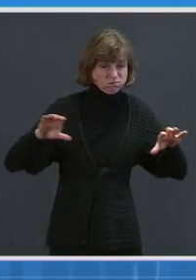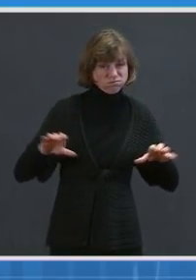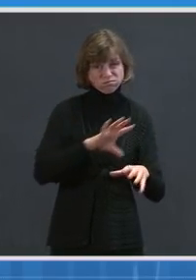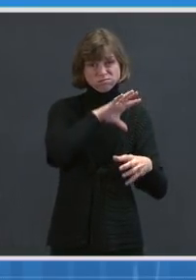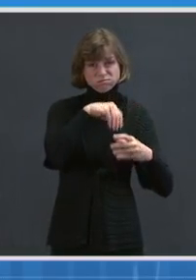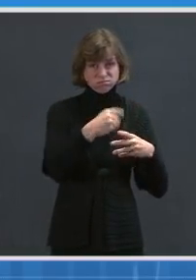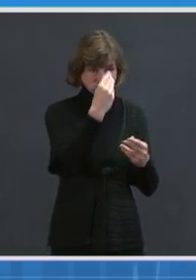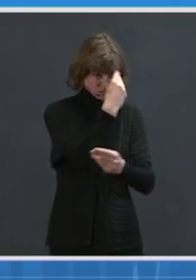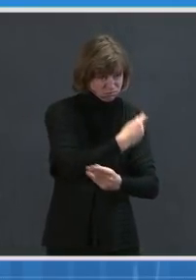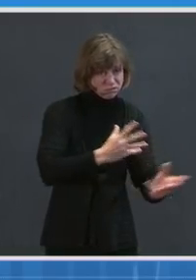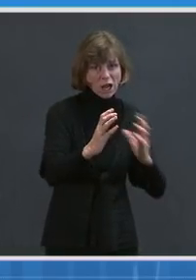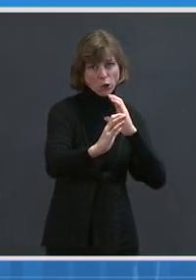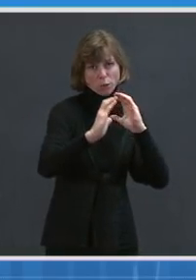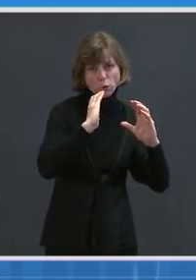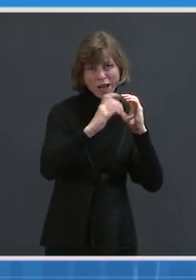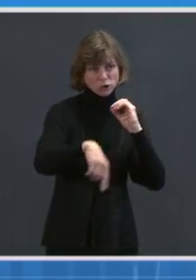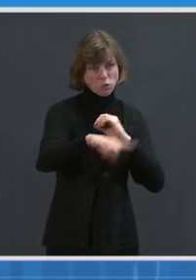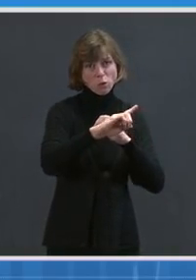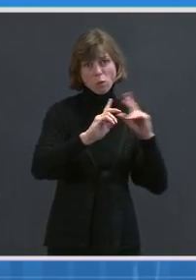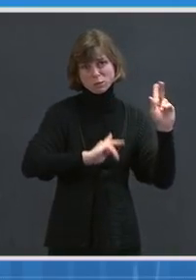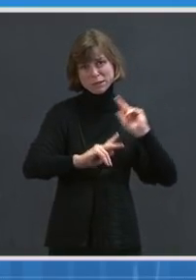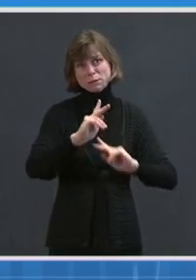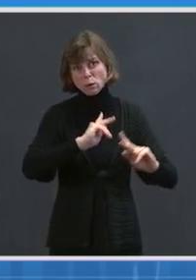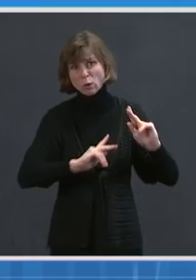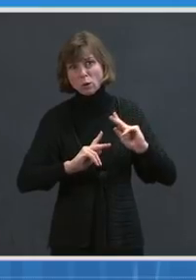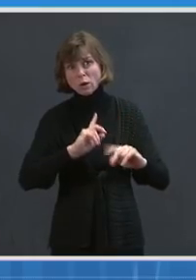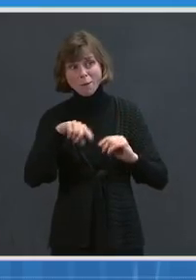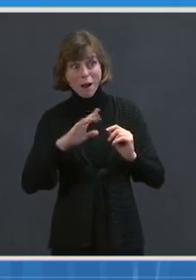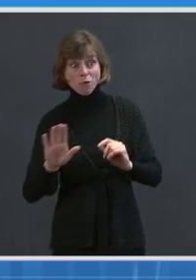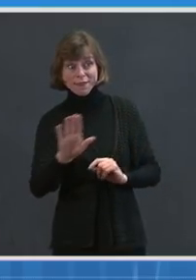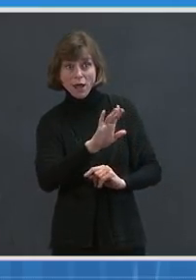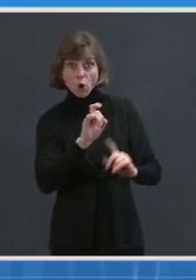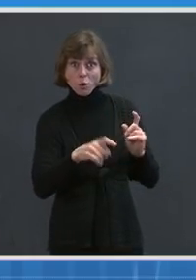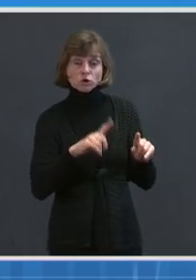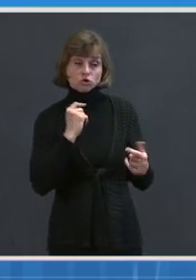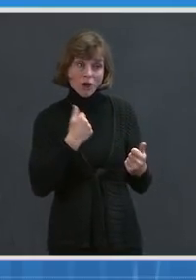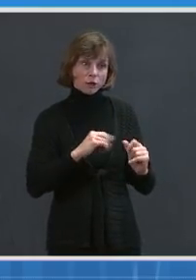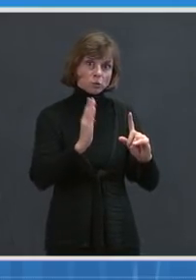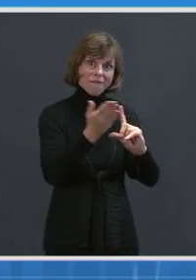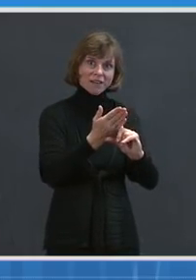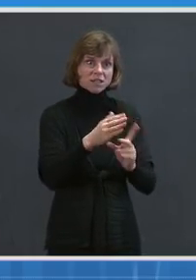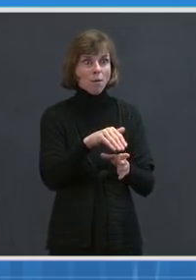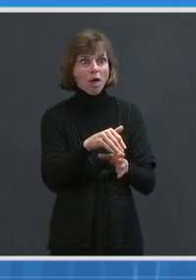about the questions they have about getting off the fence and taking the vaccine. That's already begun.